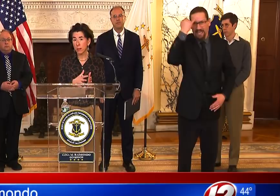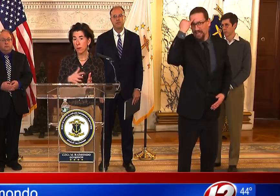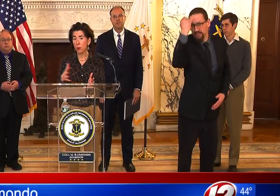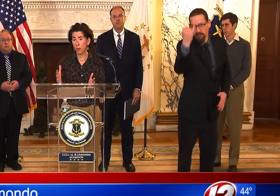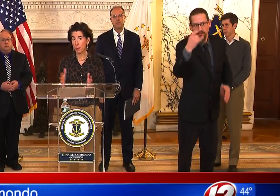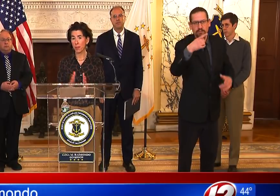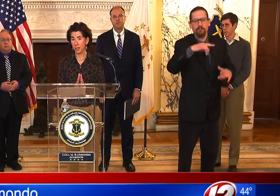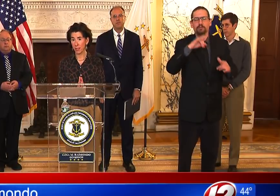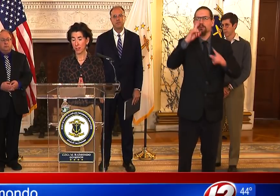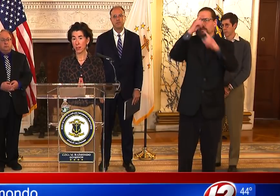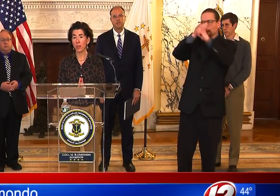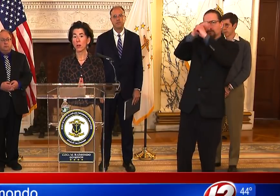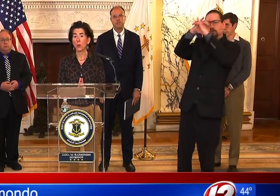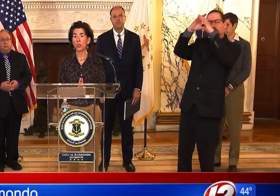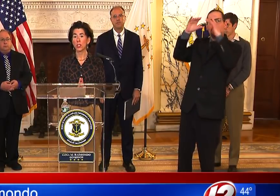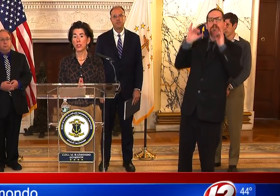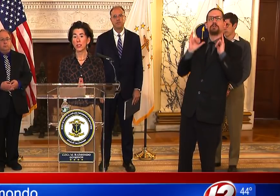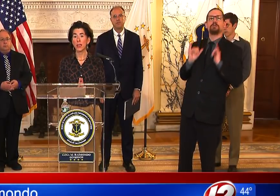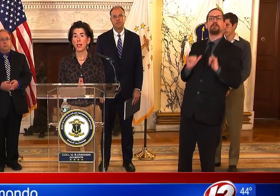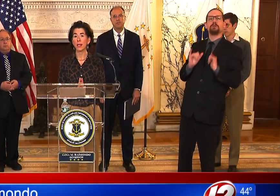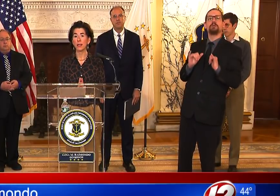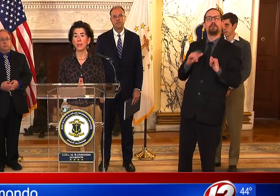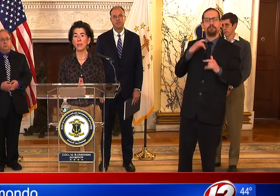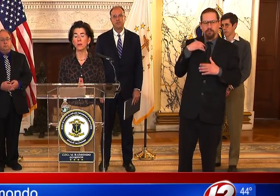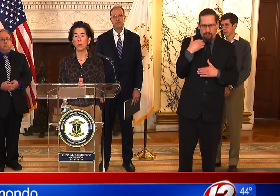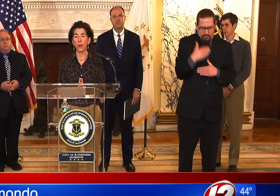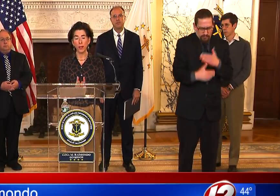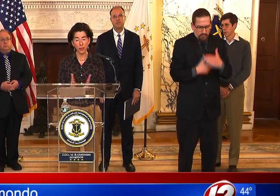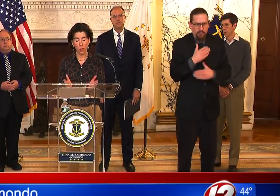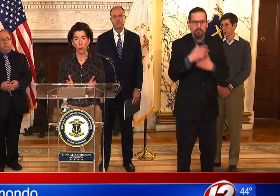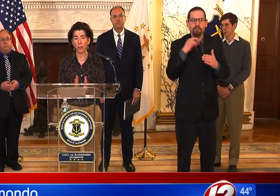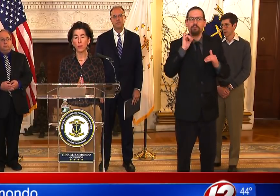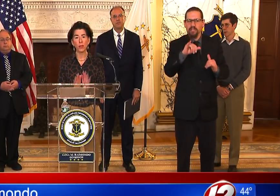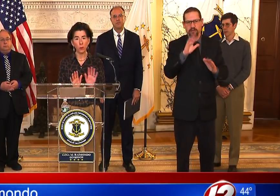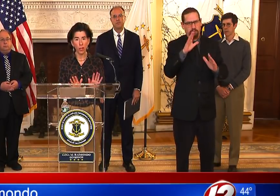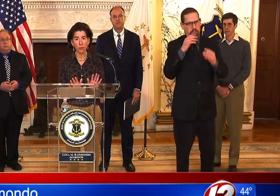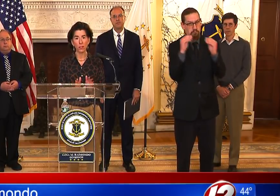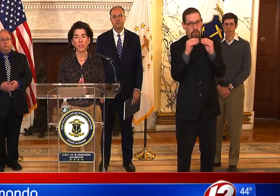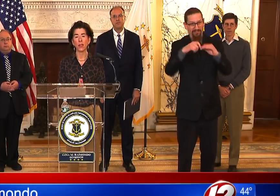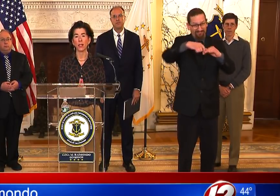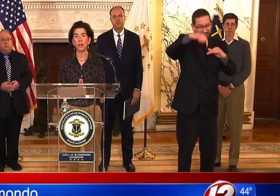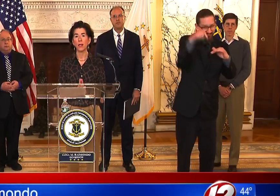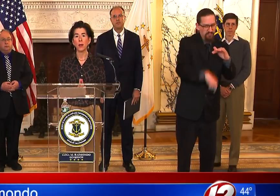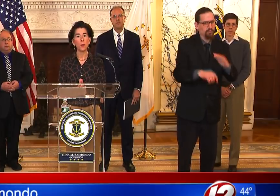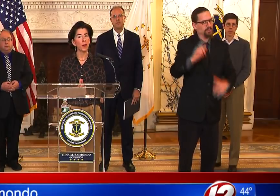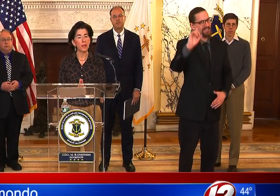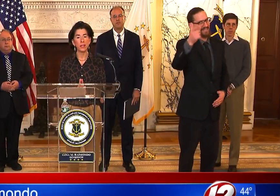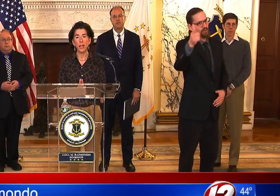IS A LITTLE BIT OF A PREVIEW ABOUT HOW I AM THINKING ABOUT